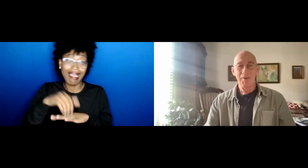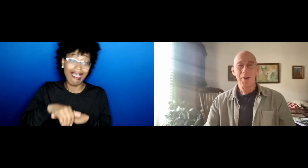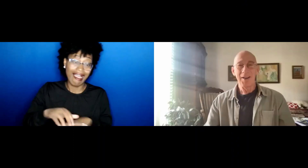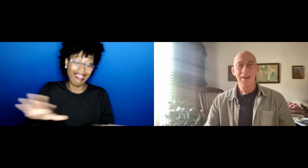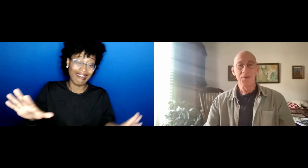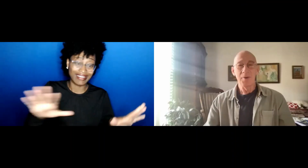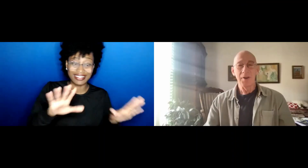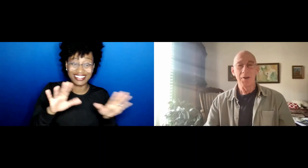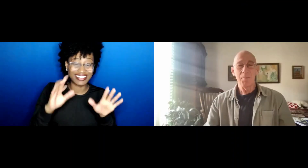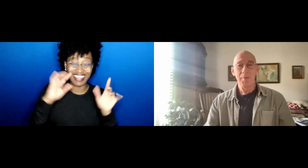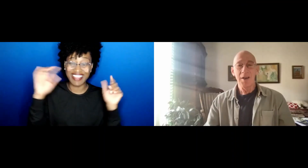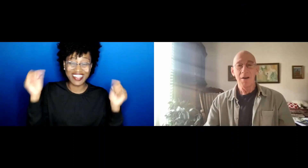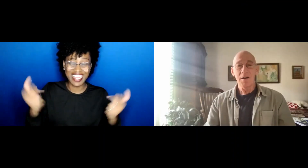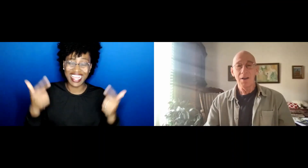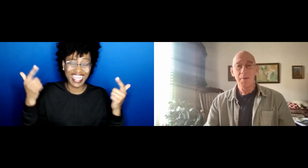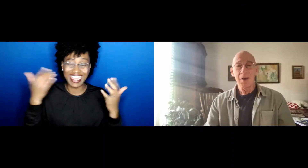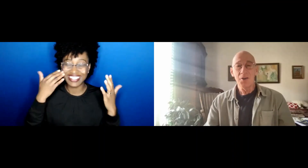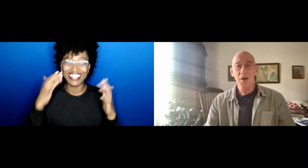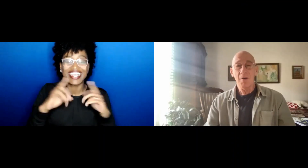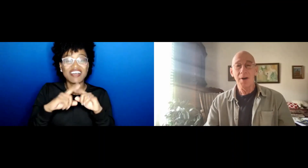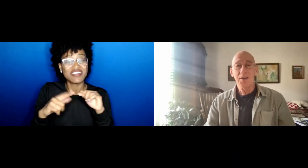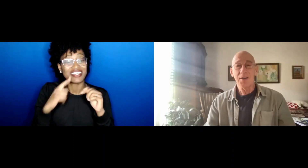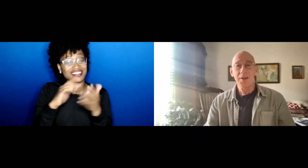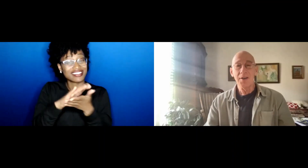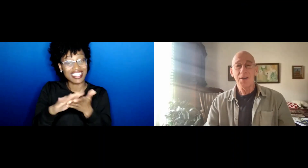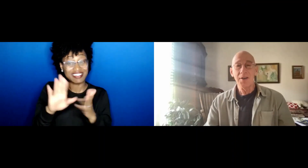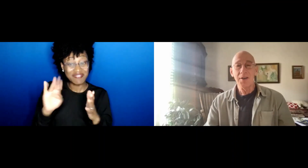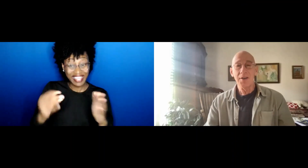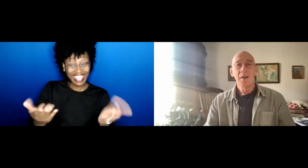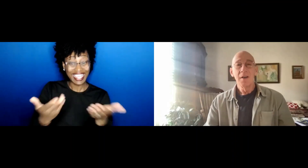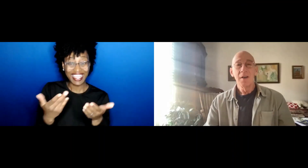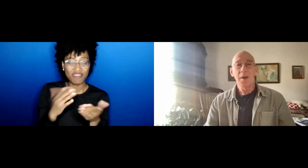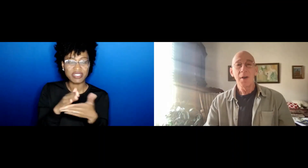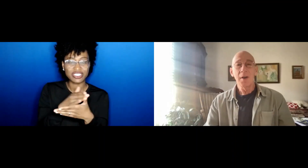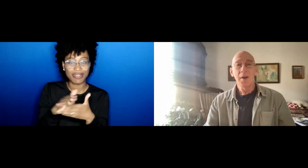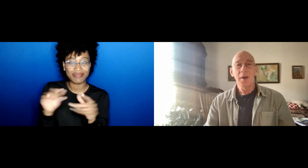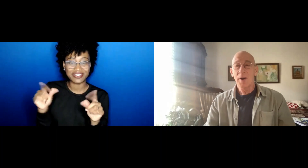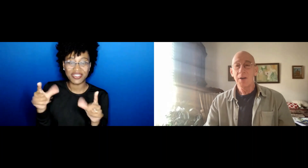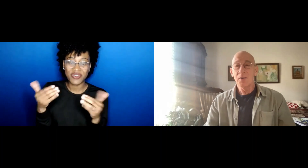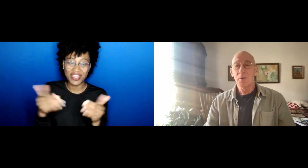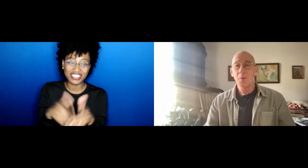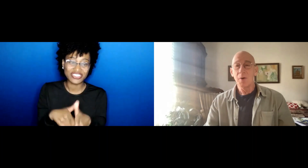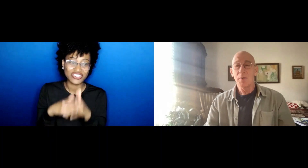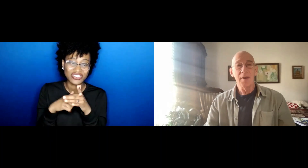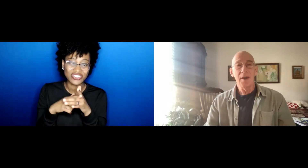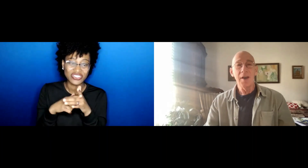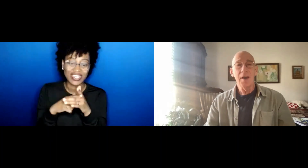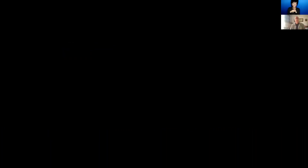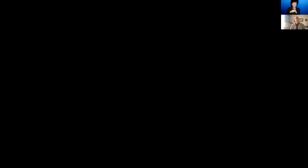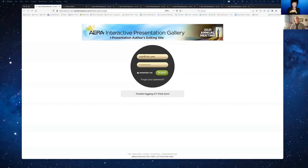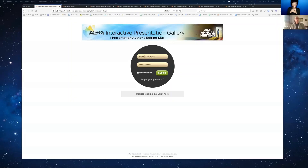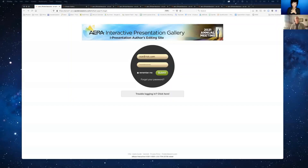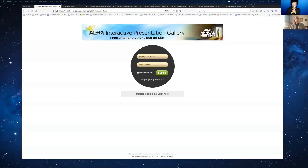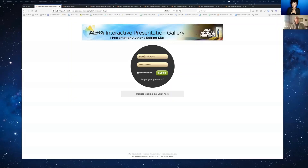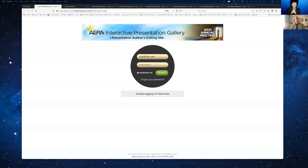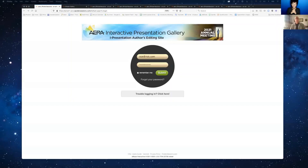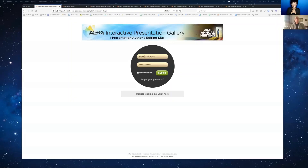06:30:21 It is great to be here. Let me share my screen so we can get right to the tour